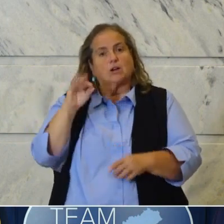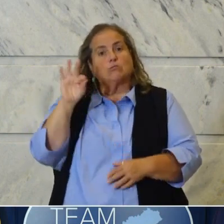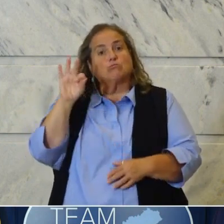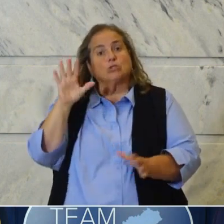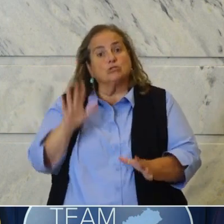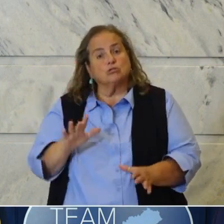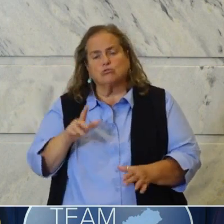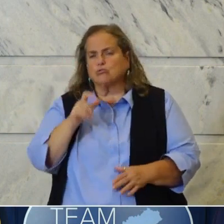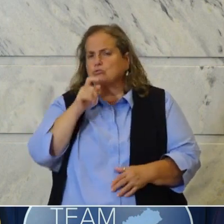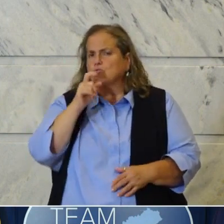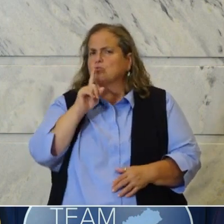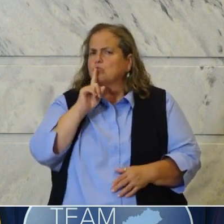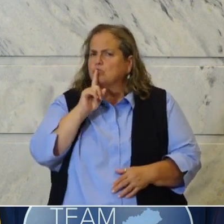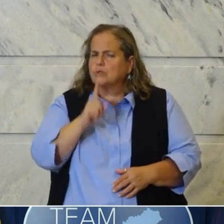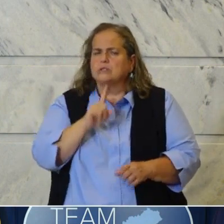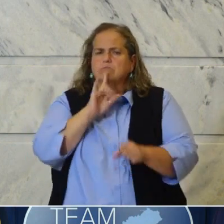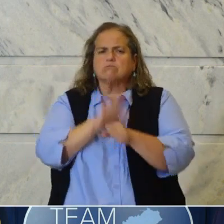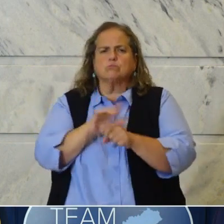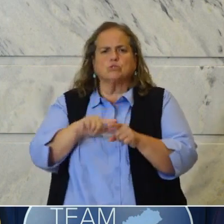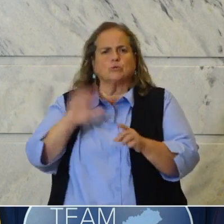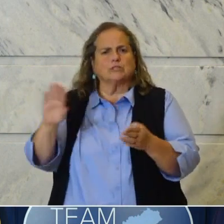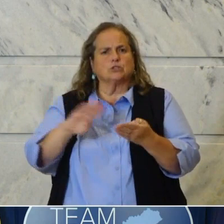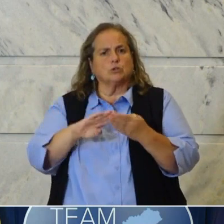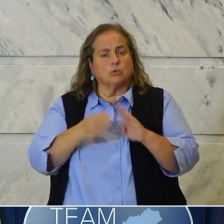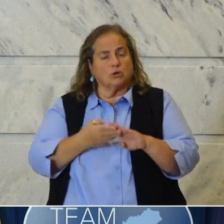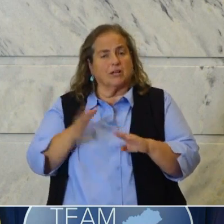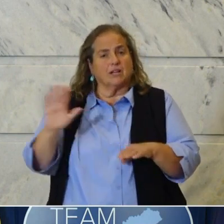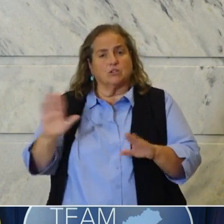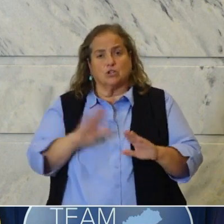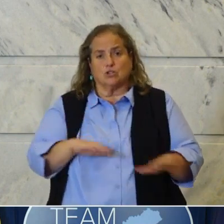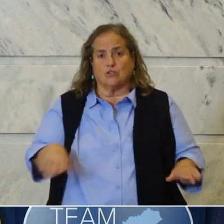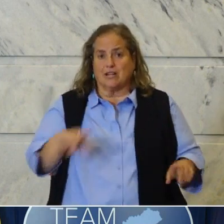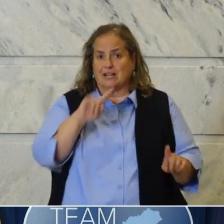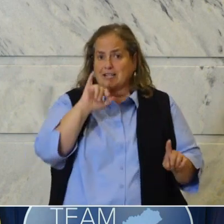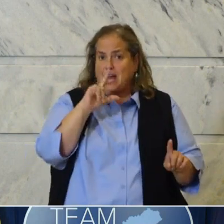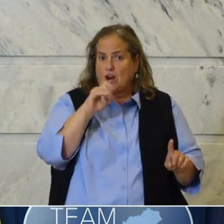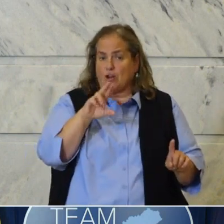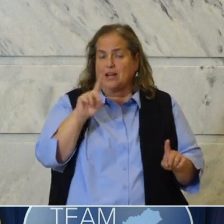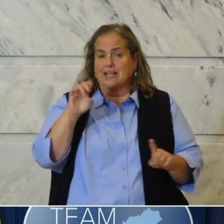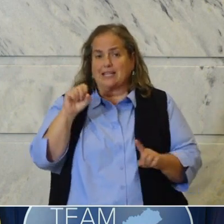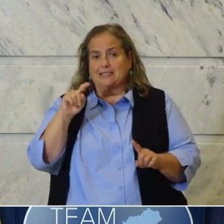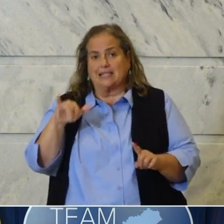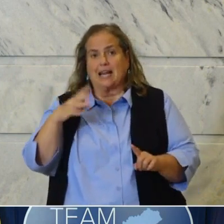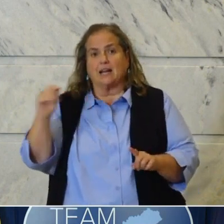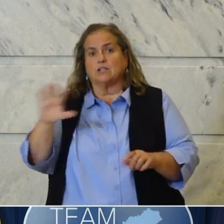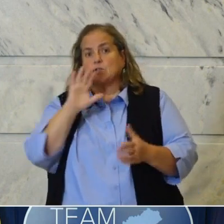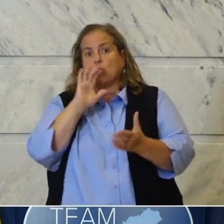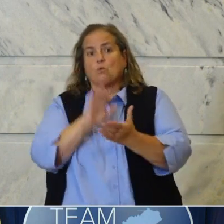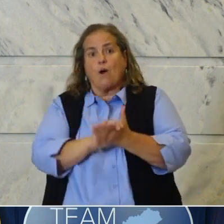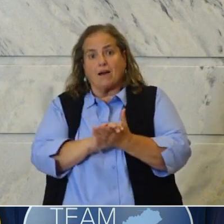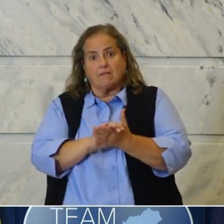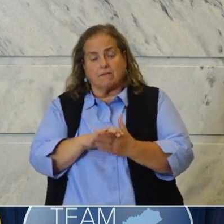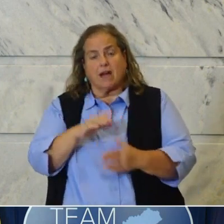community. Perry left behind his Children, Tyler and Destiny, his wife, Tawana, and his 80 year old mother, Sonia.